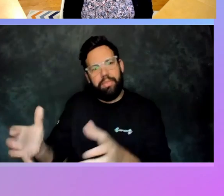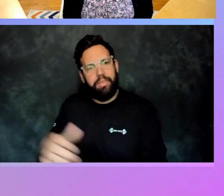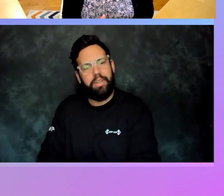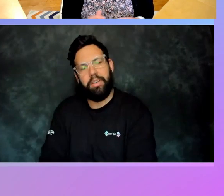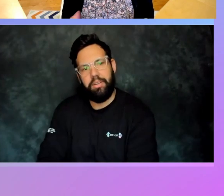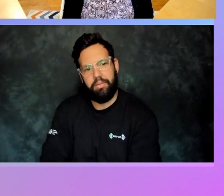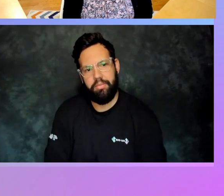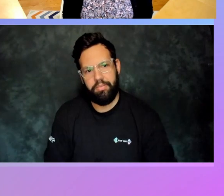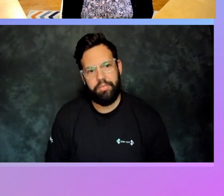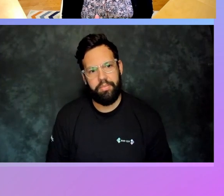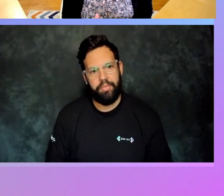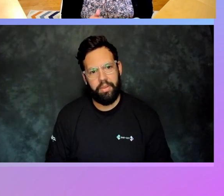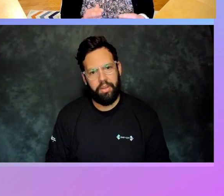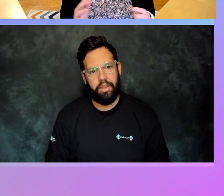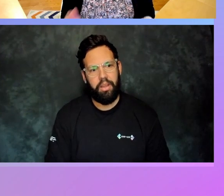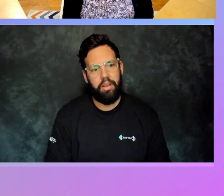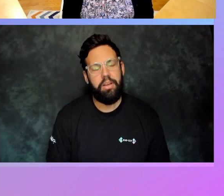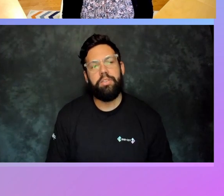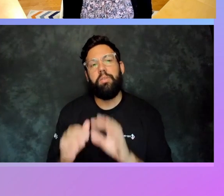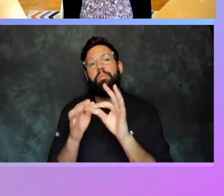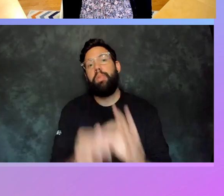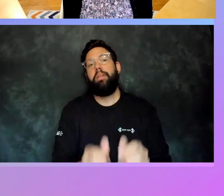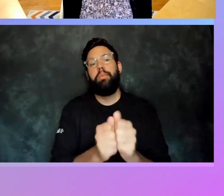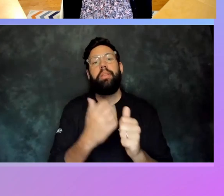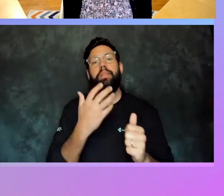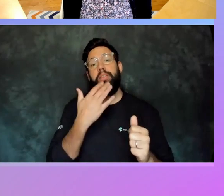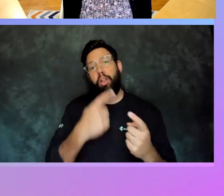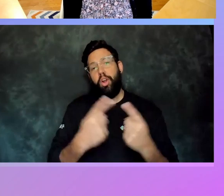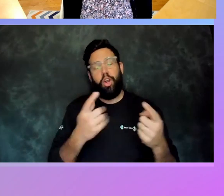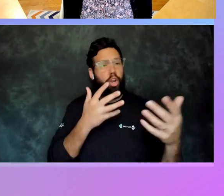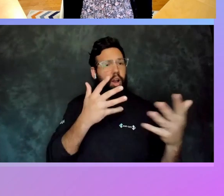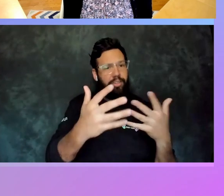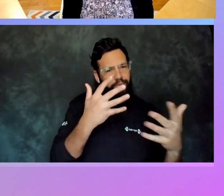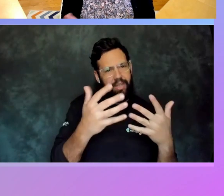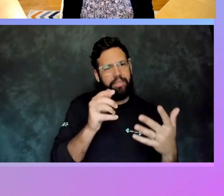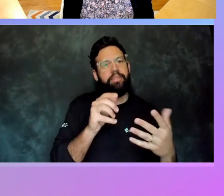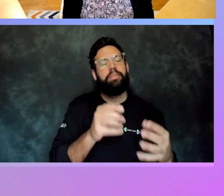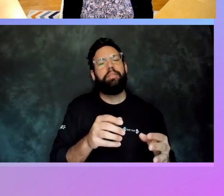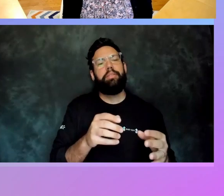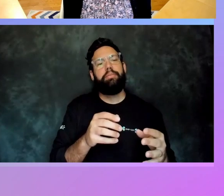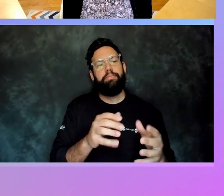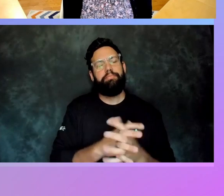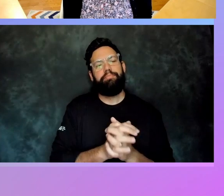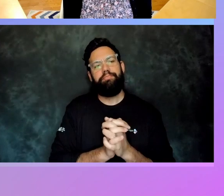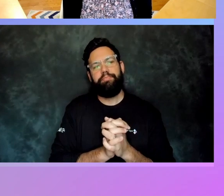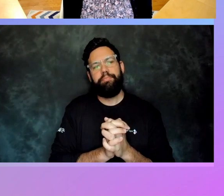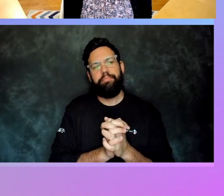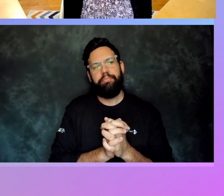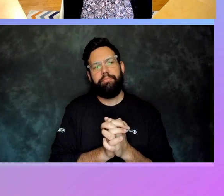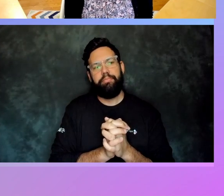often symbolize to keep the progress as a main focus. Depending on what program you're using to build your